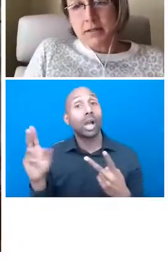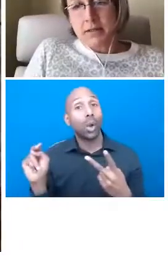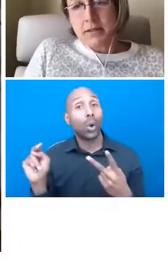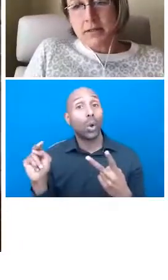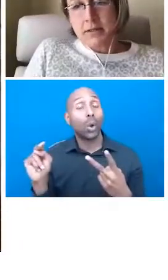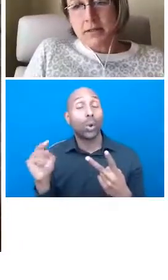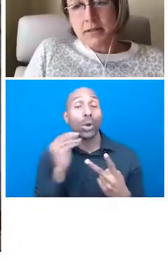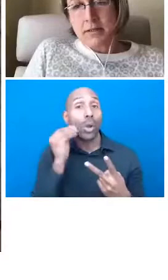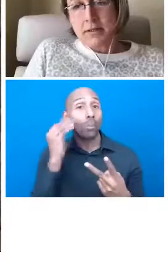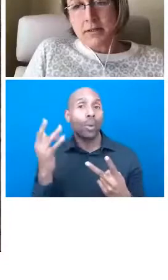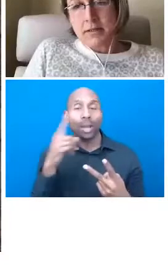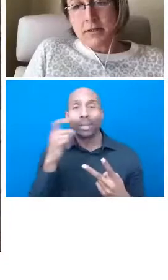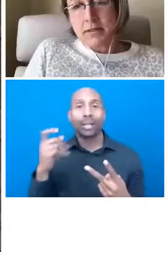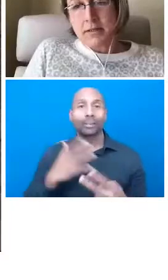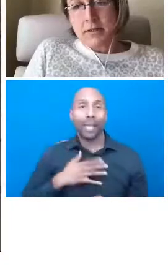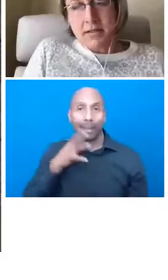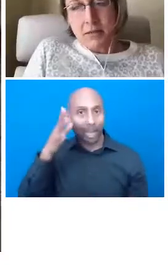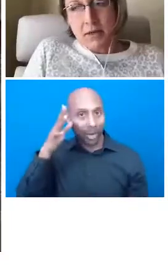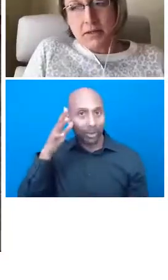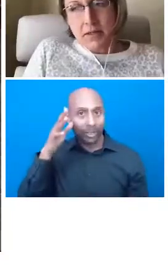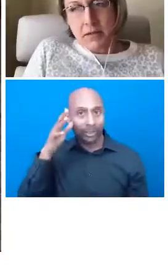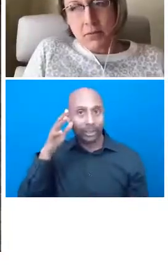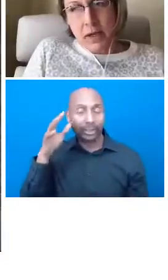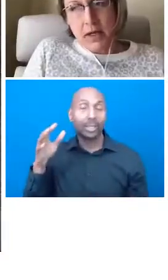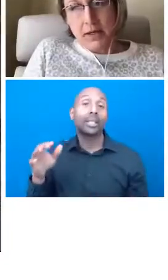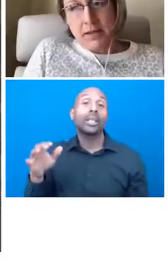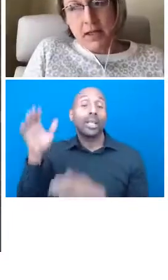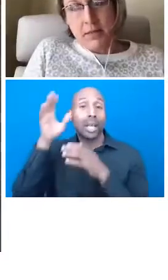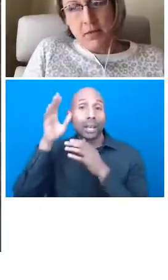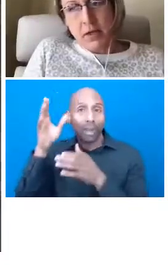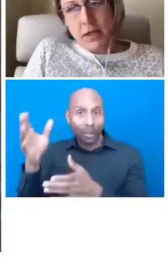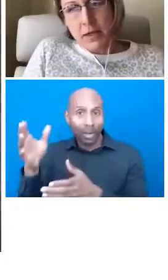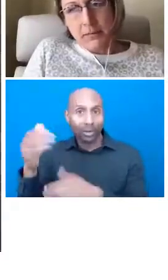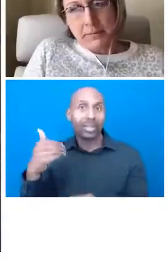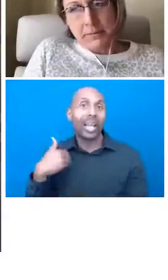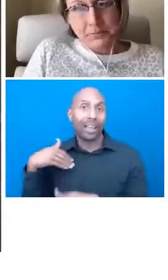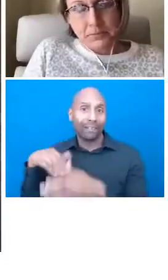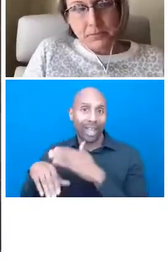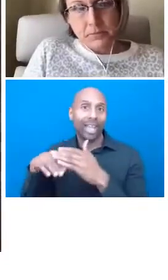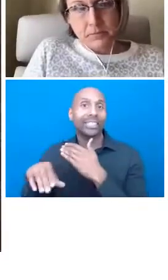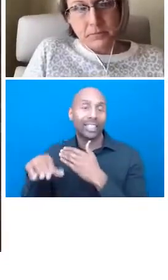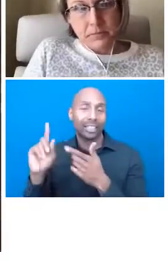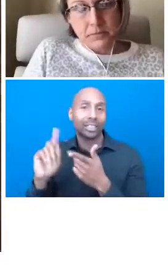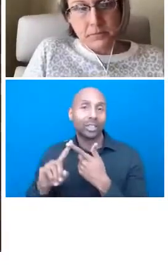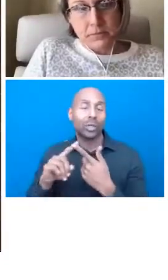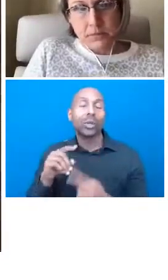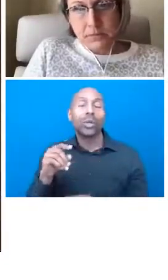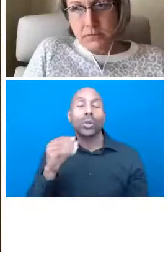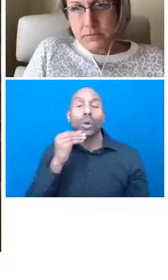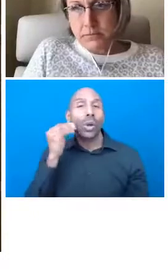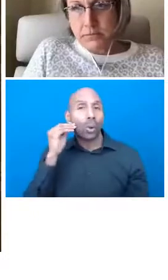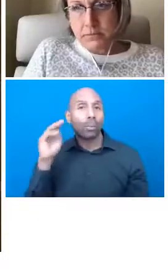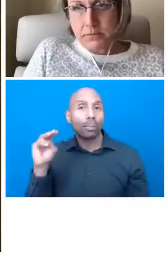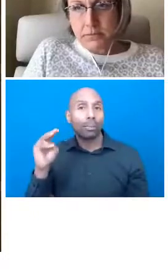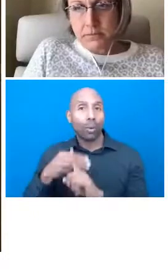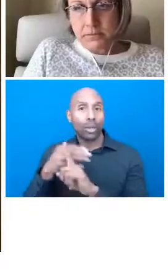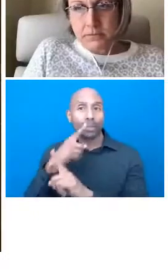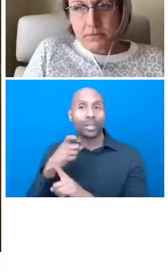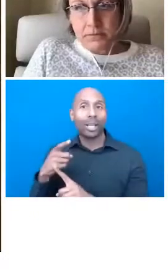to a mortgage because they were considered white at the time of redlining.